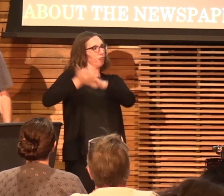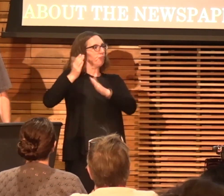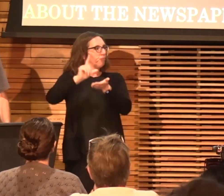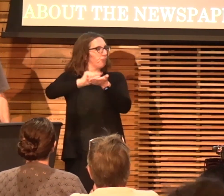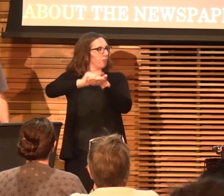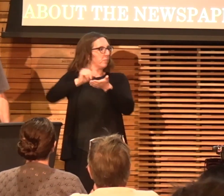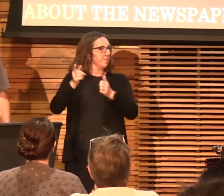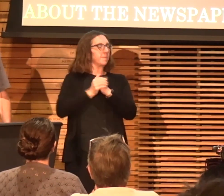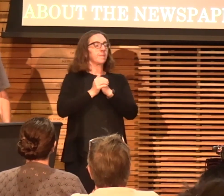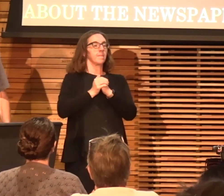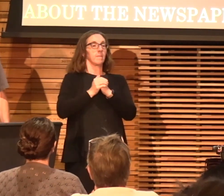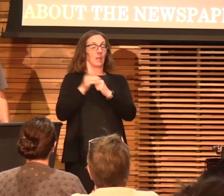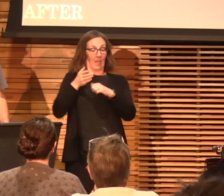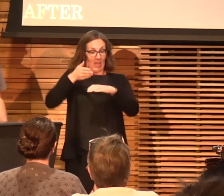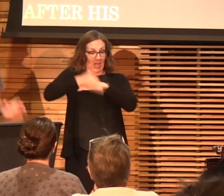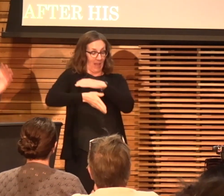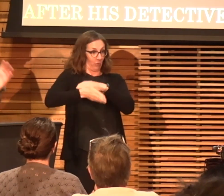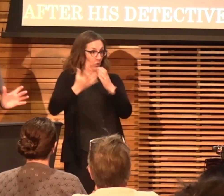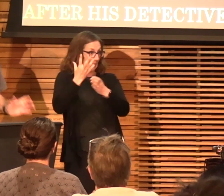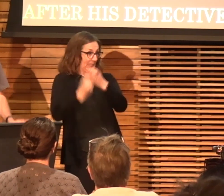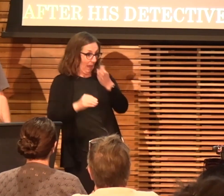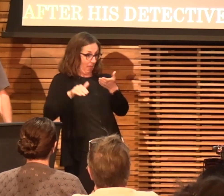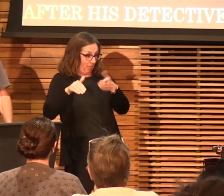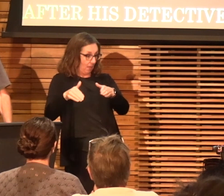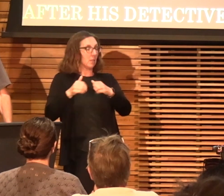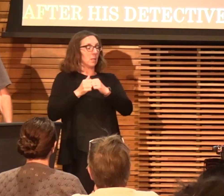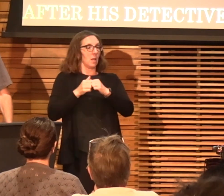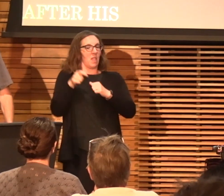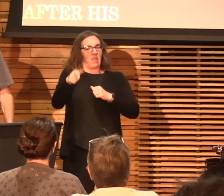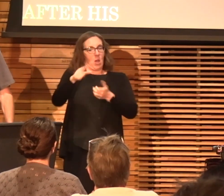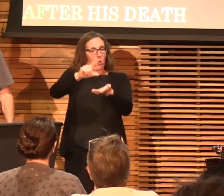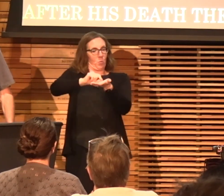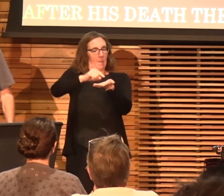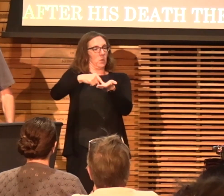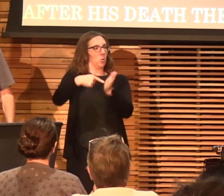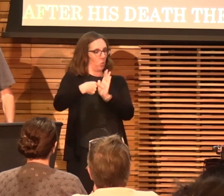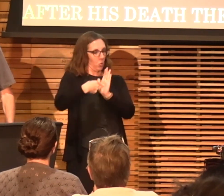Shortly after his death, "The North Alabamian" revealed that Arthur Keller